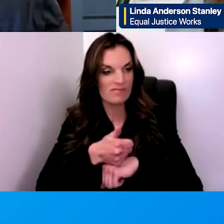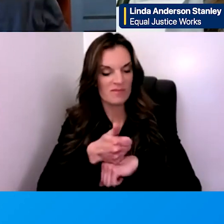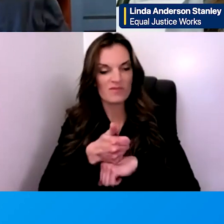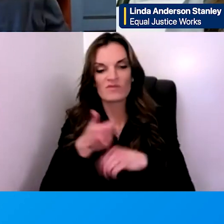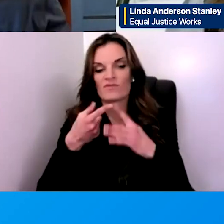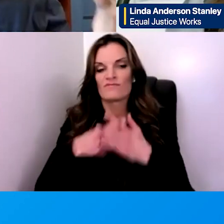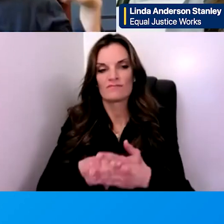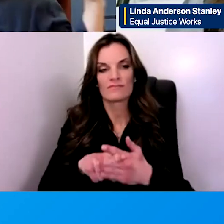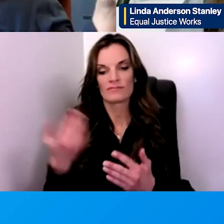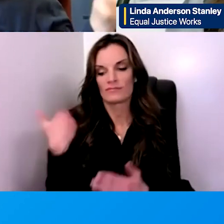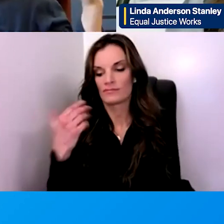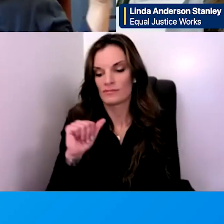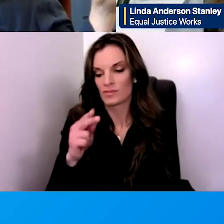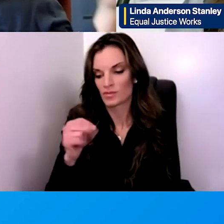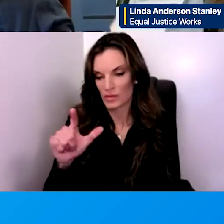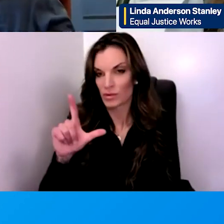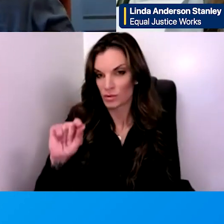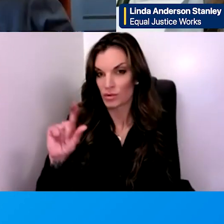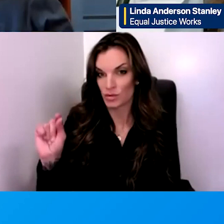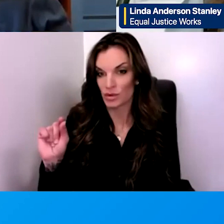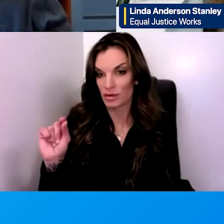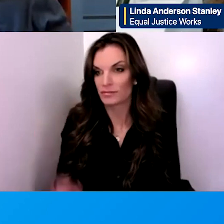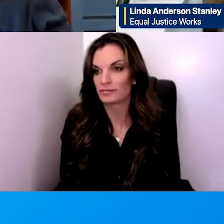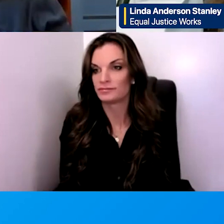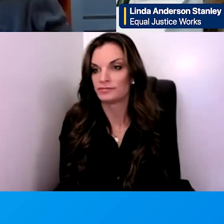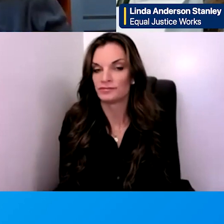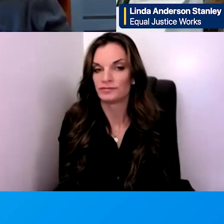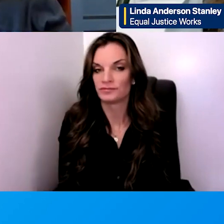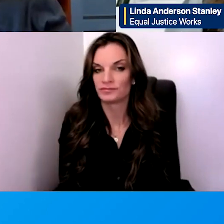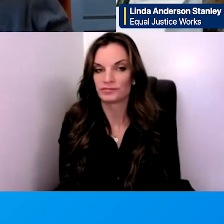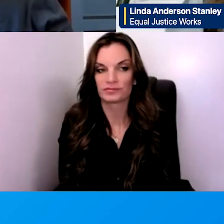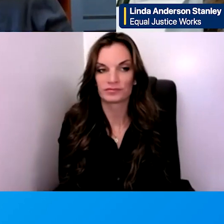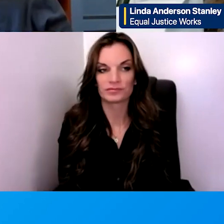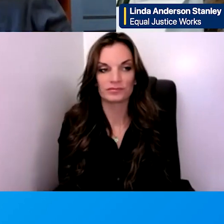in April of 2020. So if you all can take us back to April of 2020 in relation to